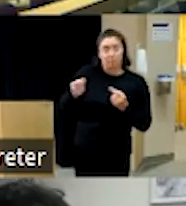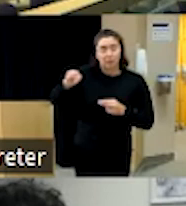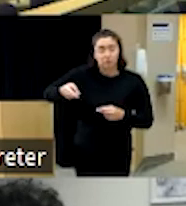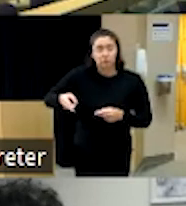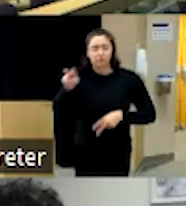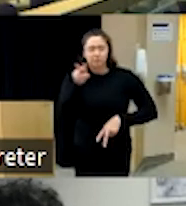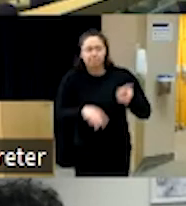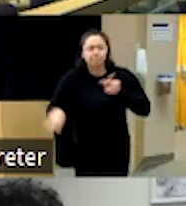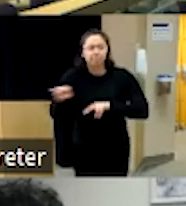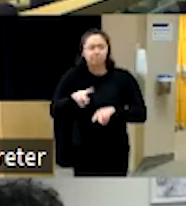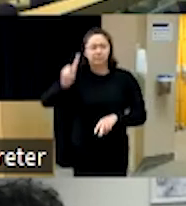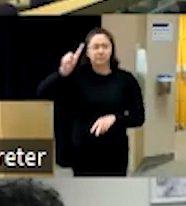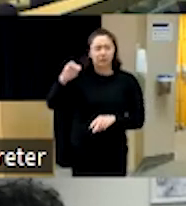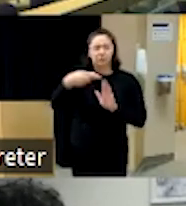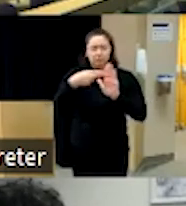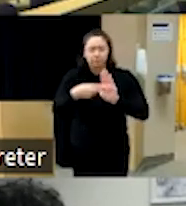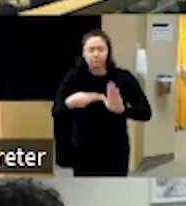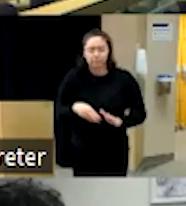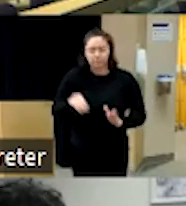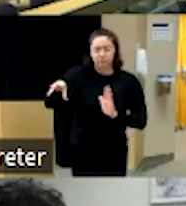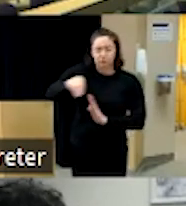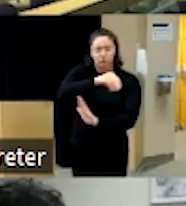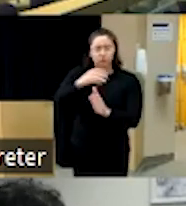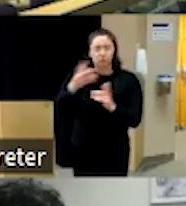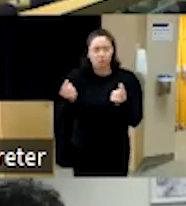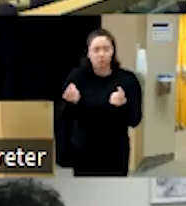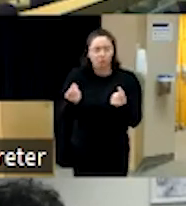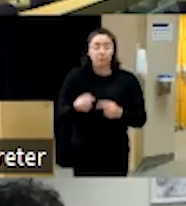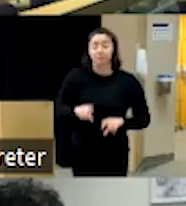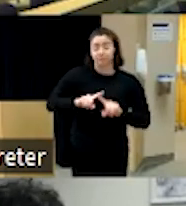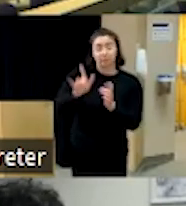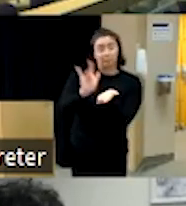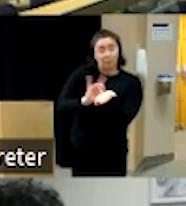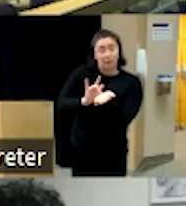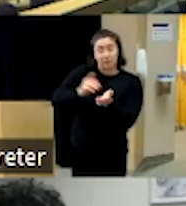we especially would like to know what what are medications what did patients have done before